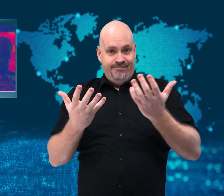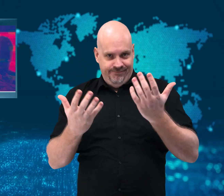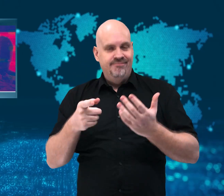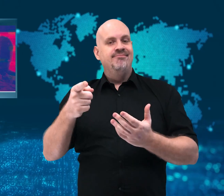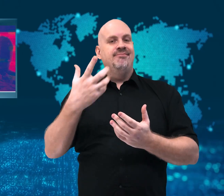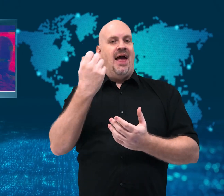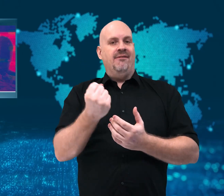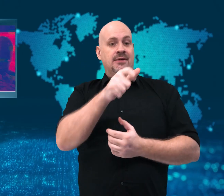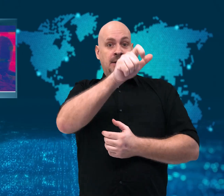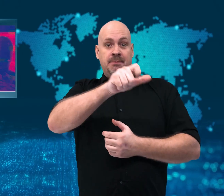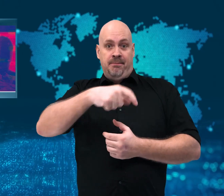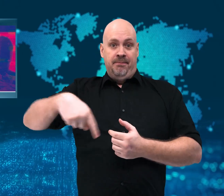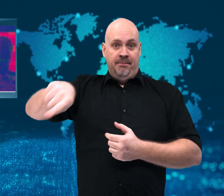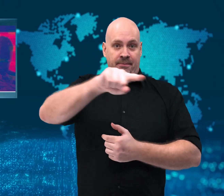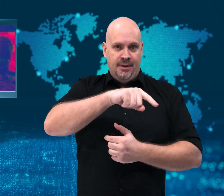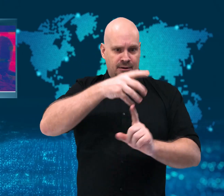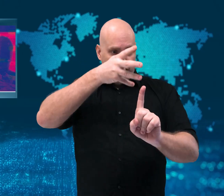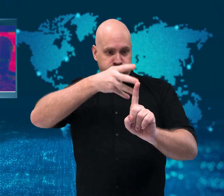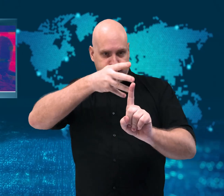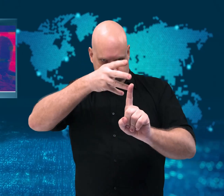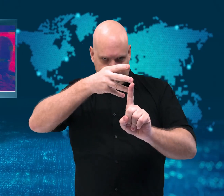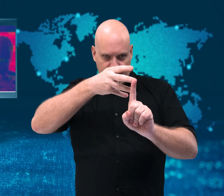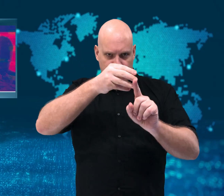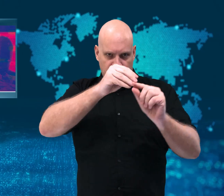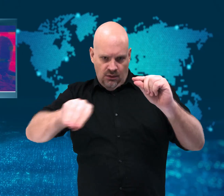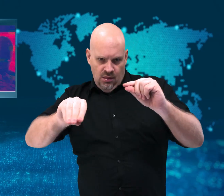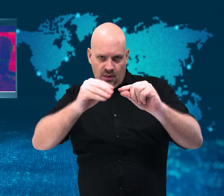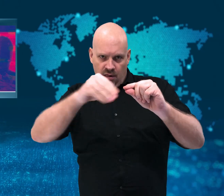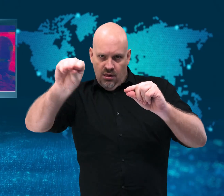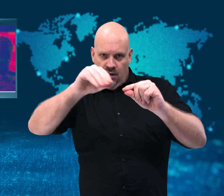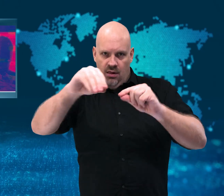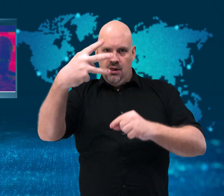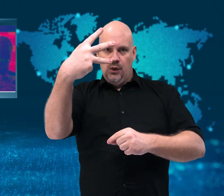depending on their level of risk.